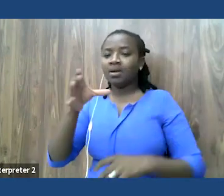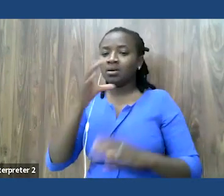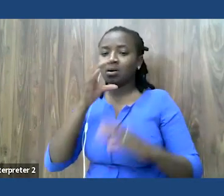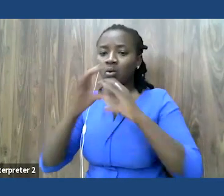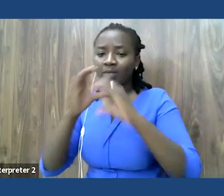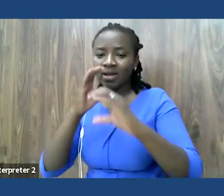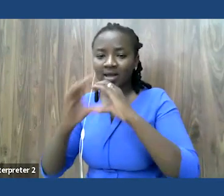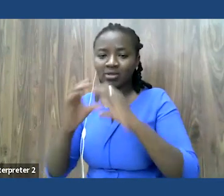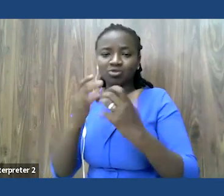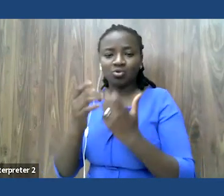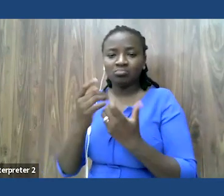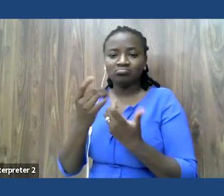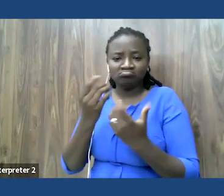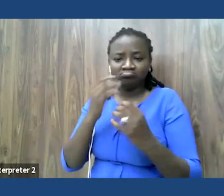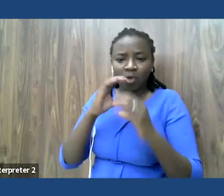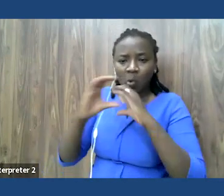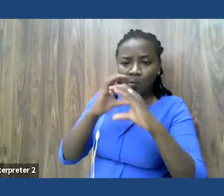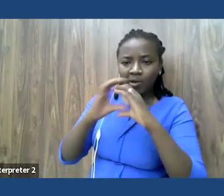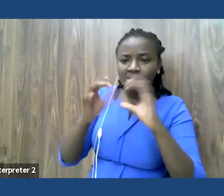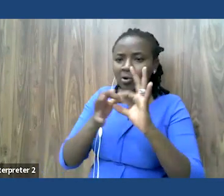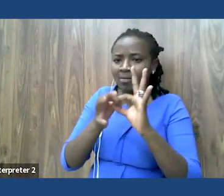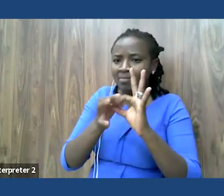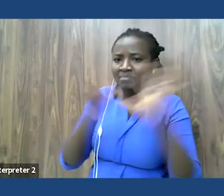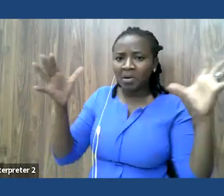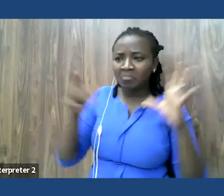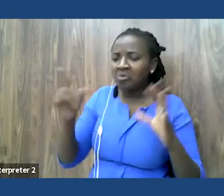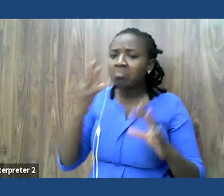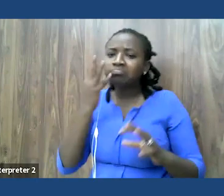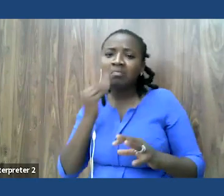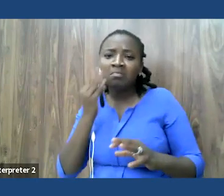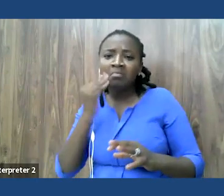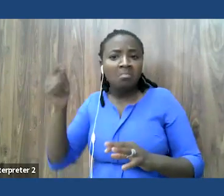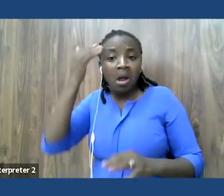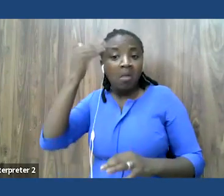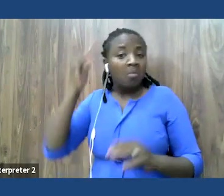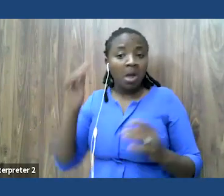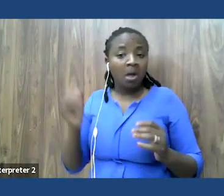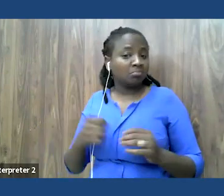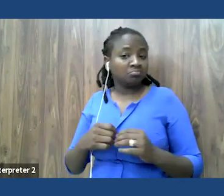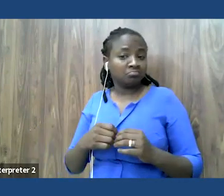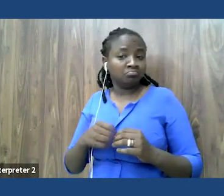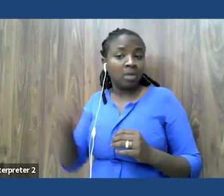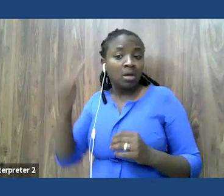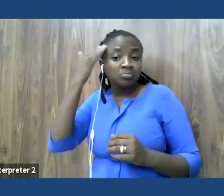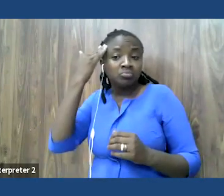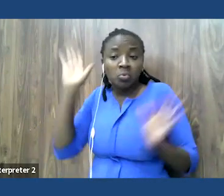They don't even know that there is something out there, which is not much right now.